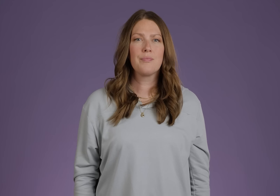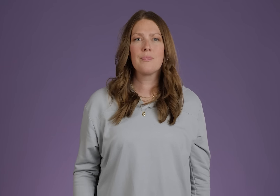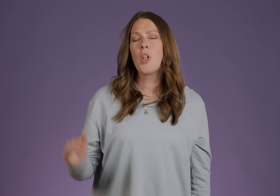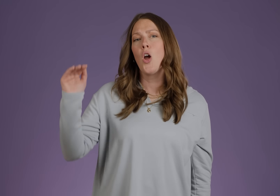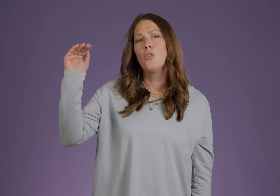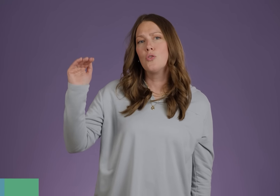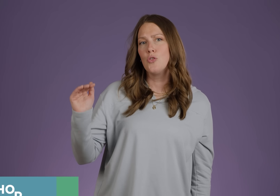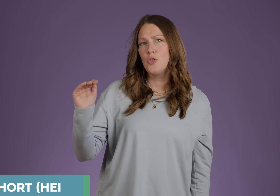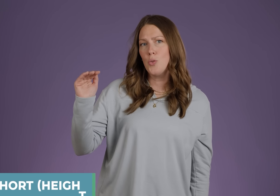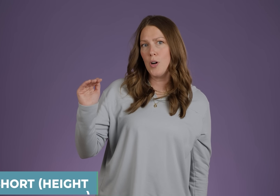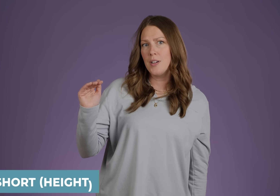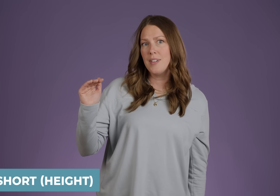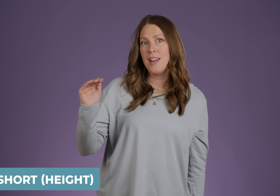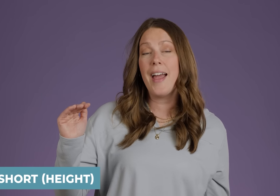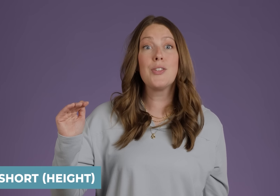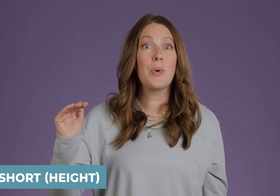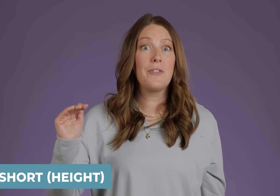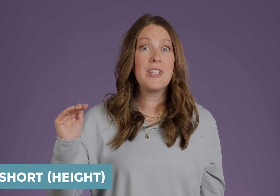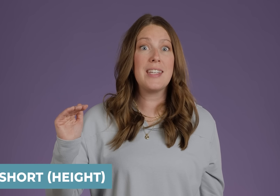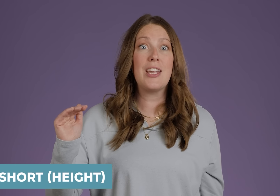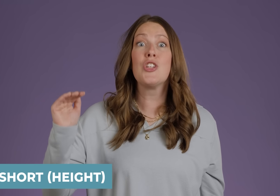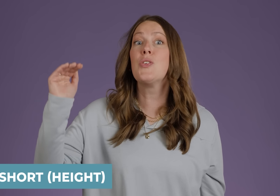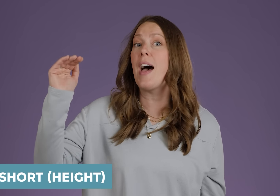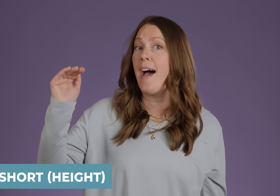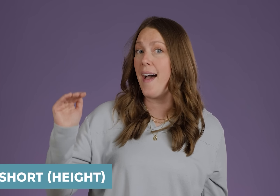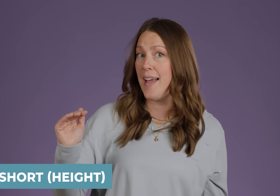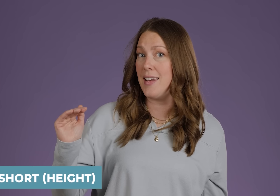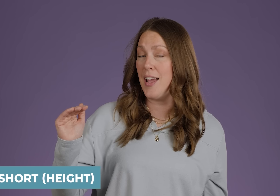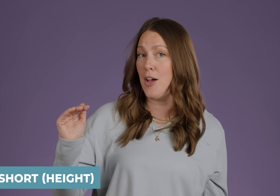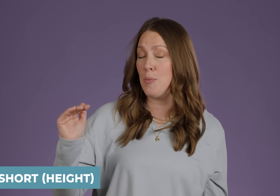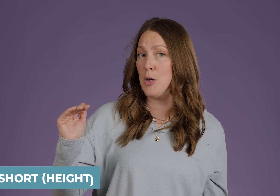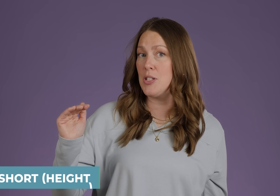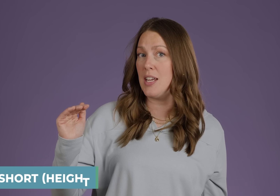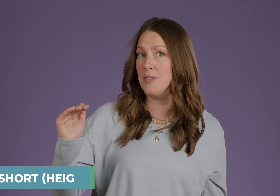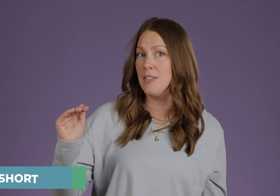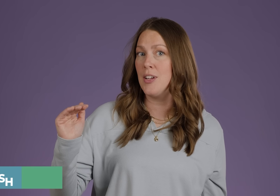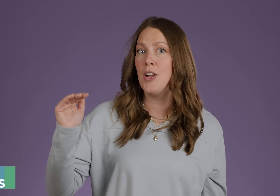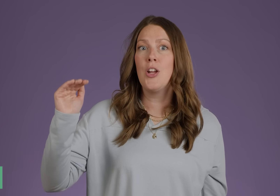Short as referencing to the height of a person